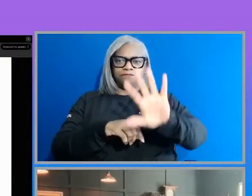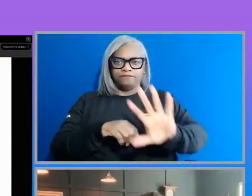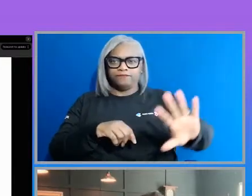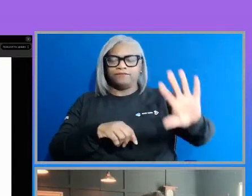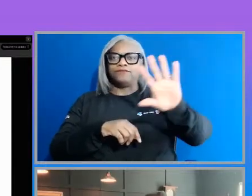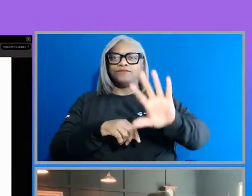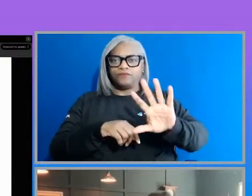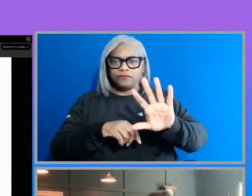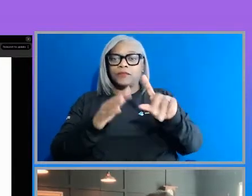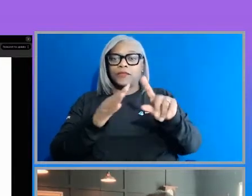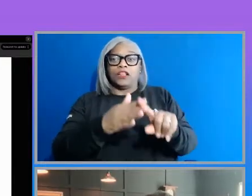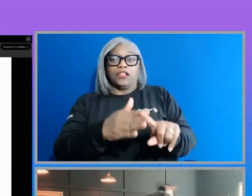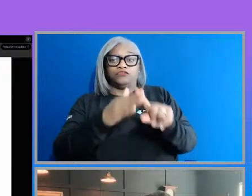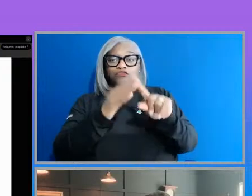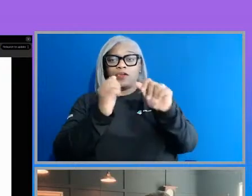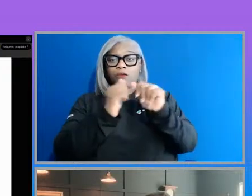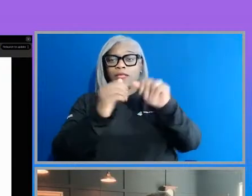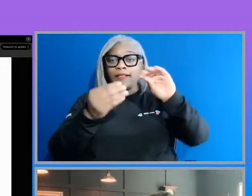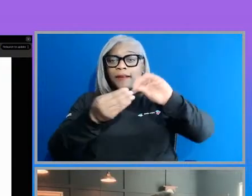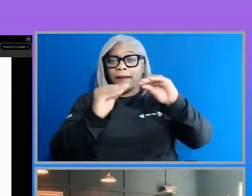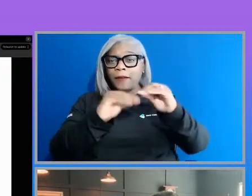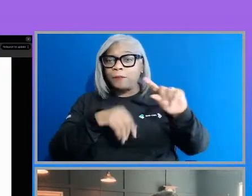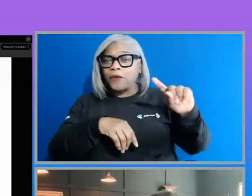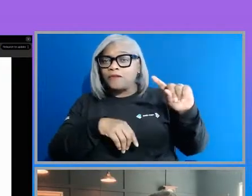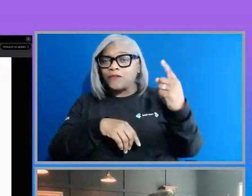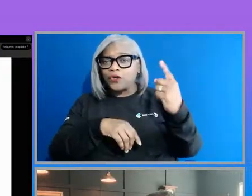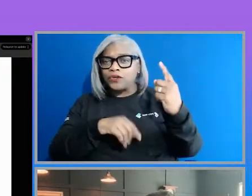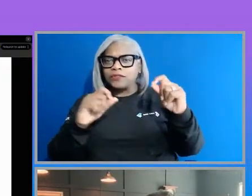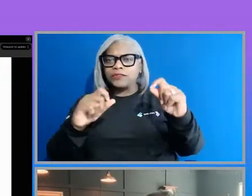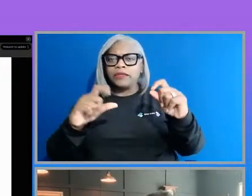the big number and work our way out, asking ourselves the same